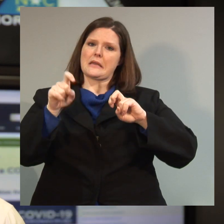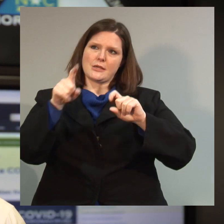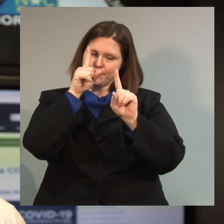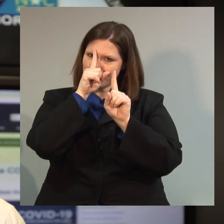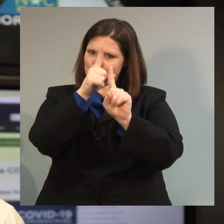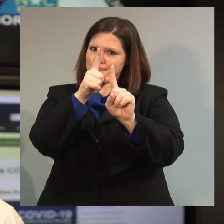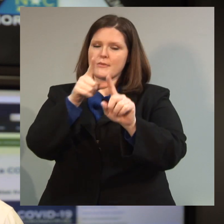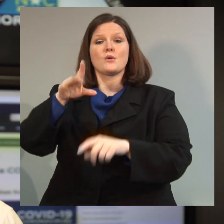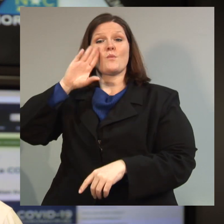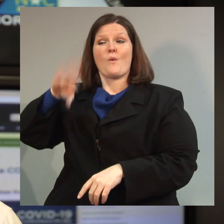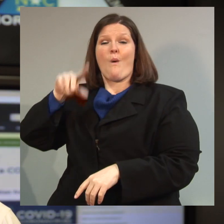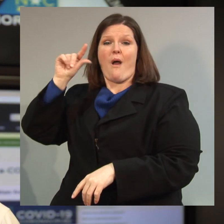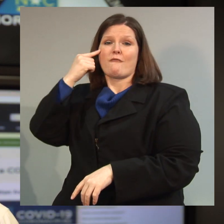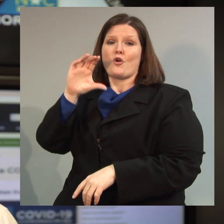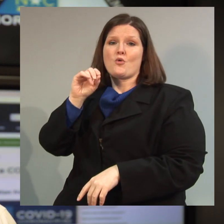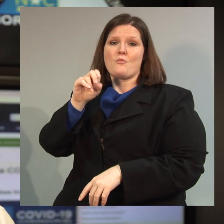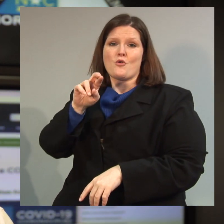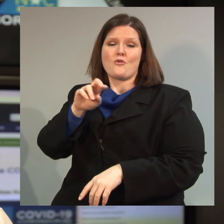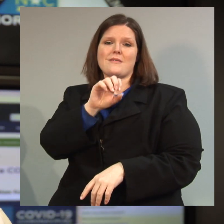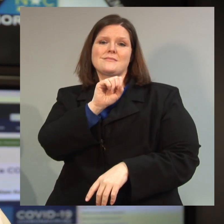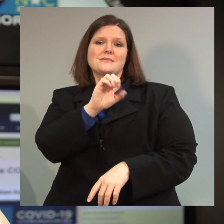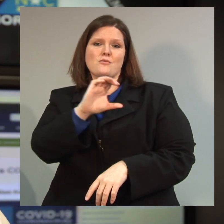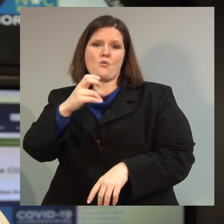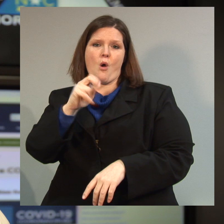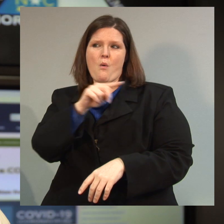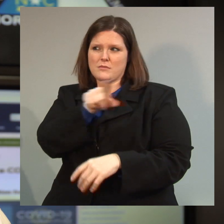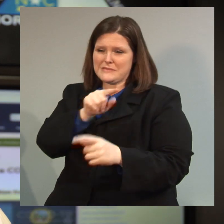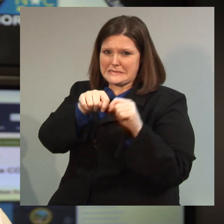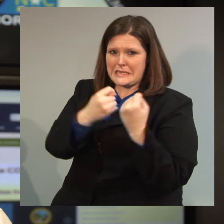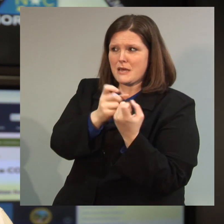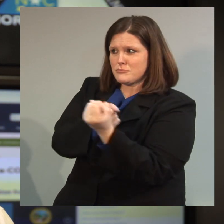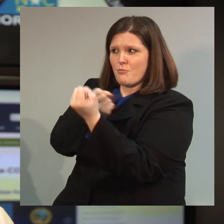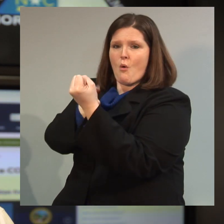As you know, Governor Cooper, with the support of Secretary Cohen and our team at DHHS, announced